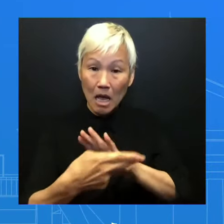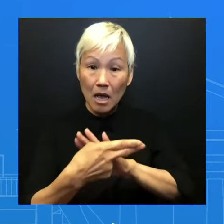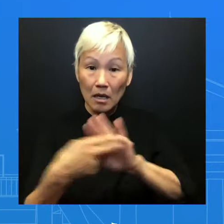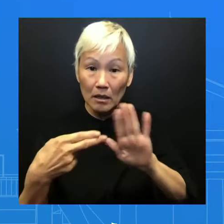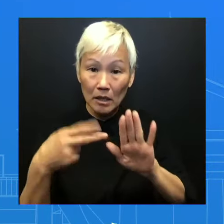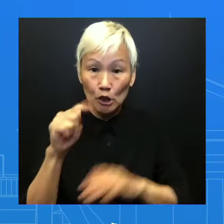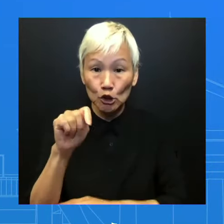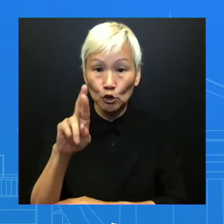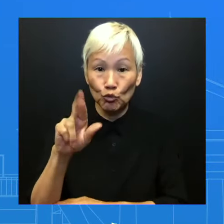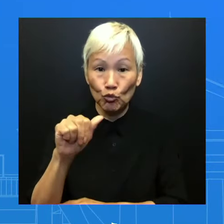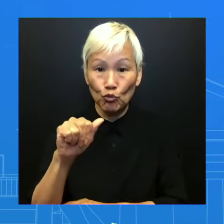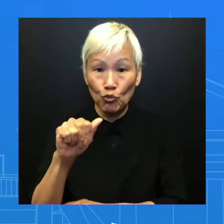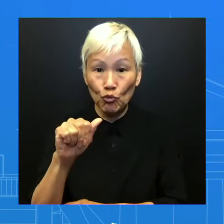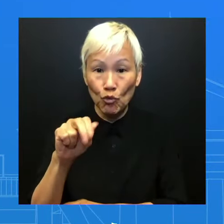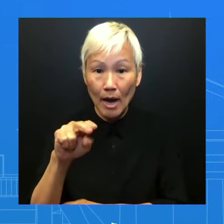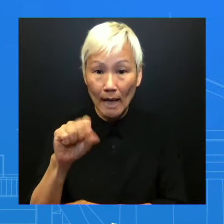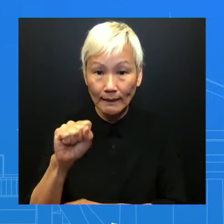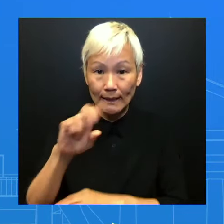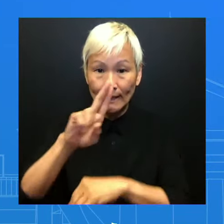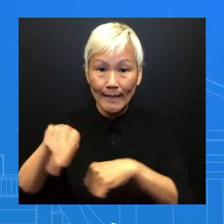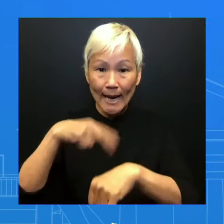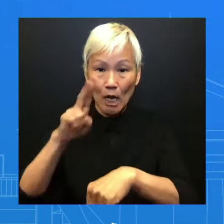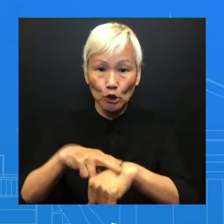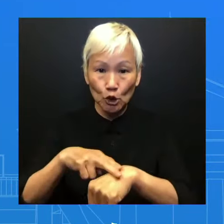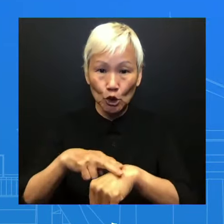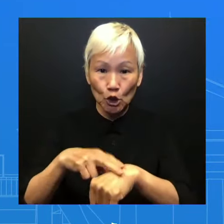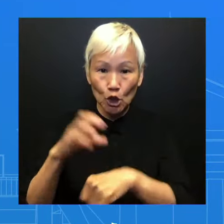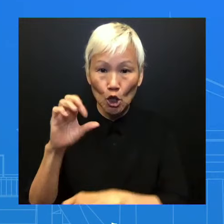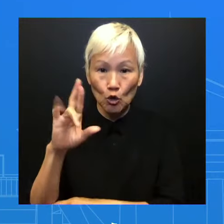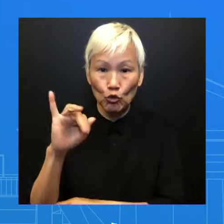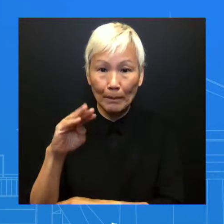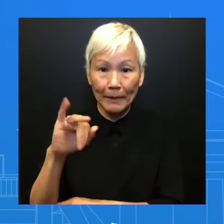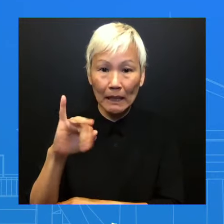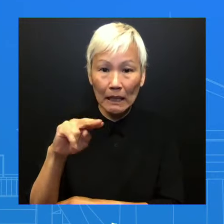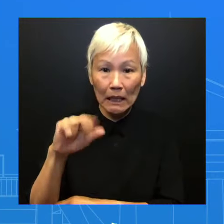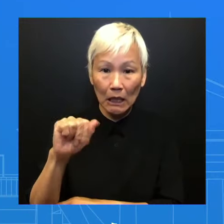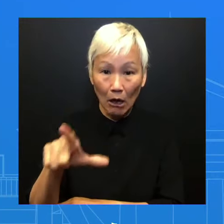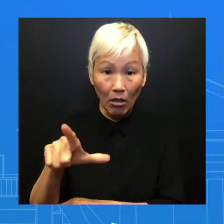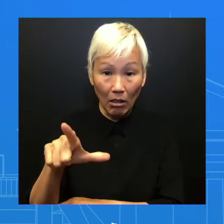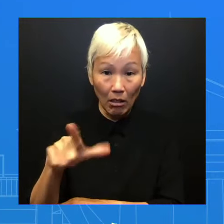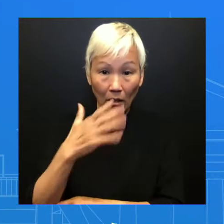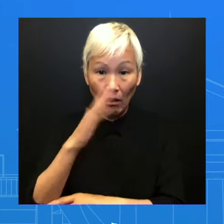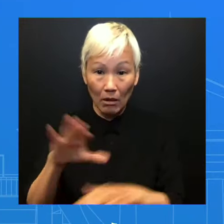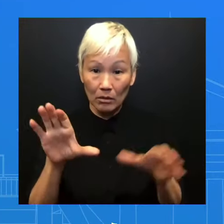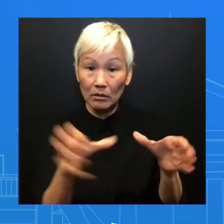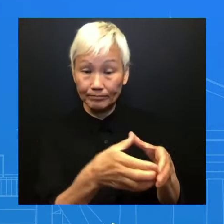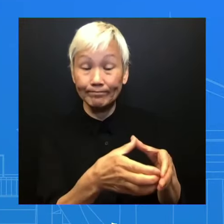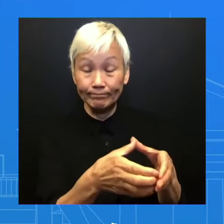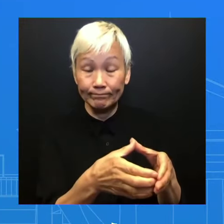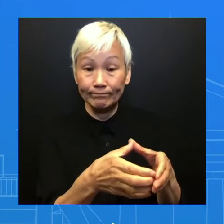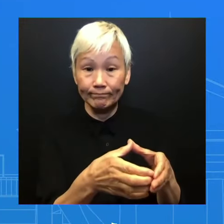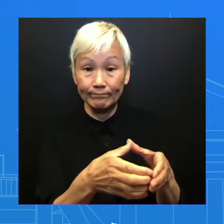a result of their destabilizing action and criminal activity and human rights abuses in Ukraine and around the world.